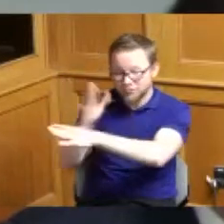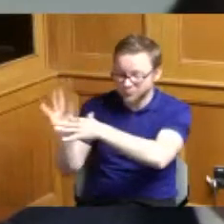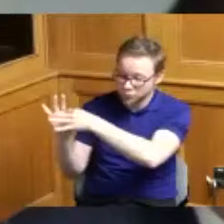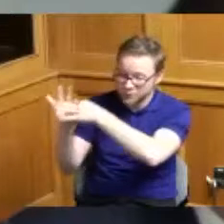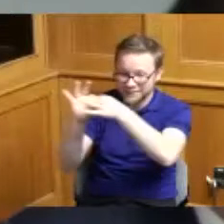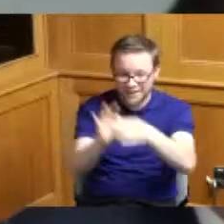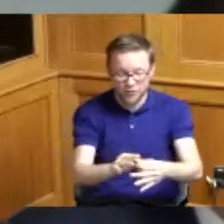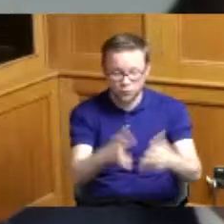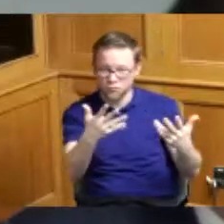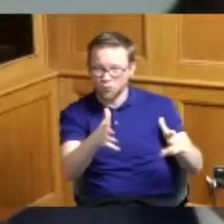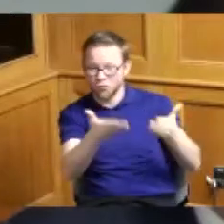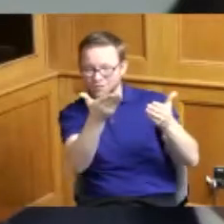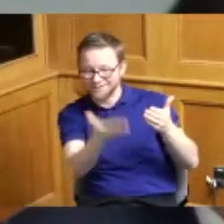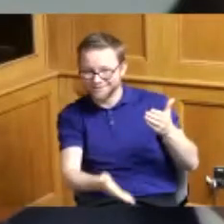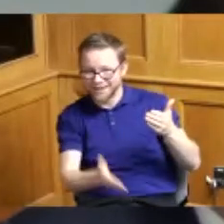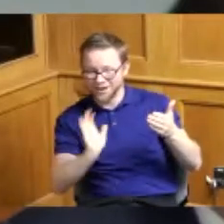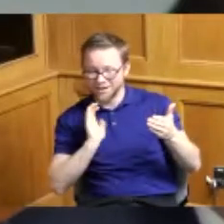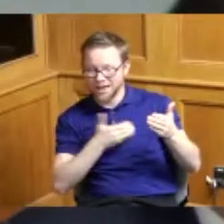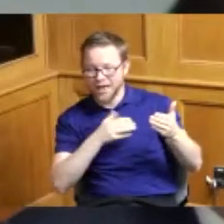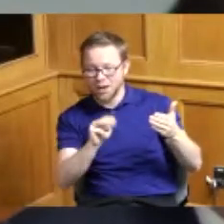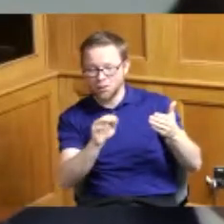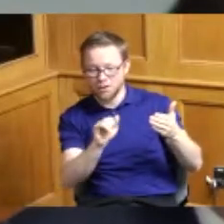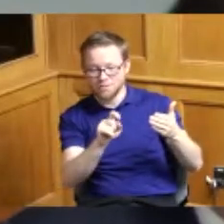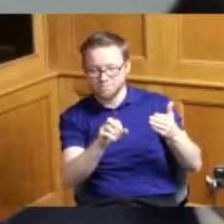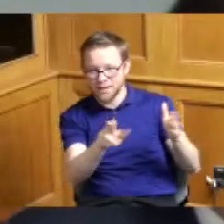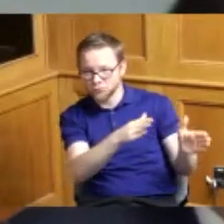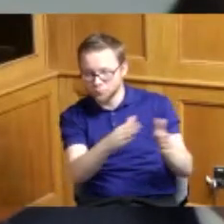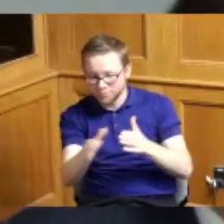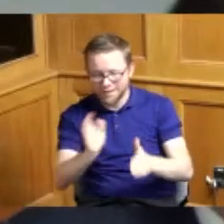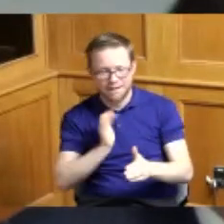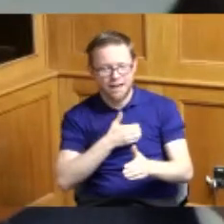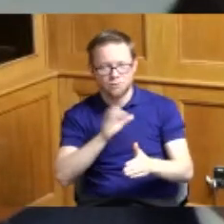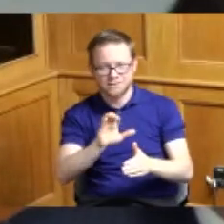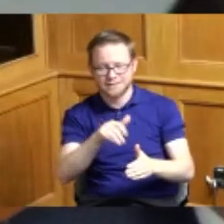and within our master plan and our CIP to the degree there are costs outside of that